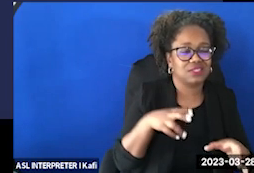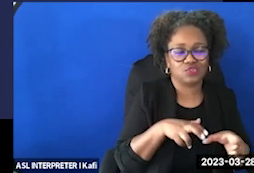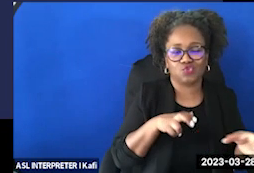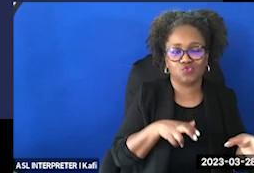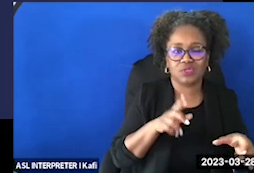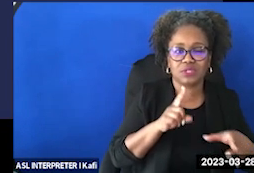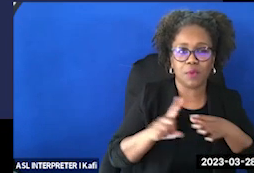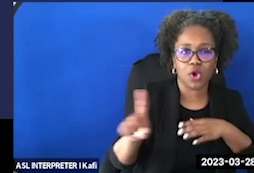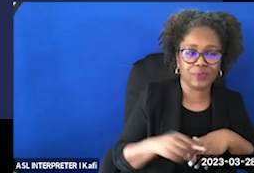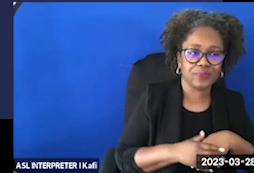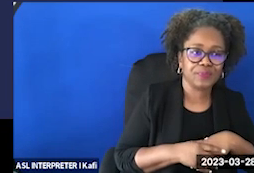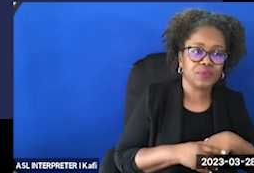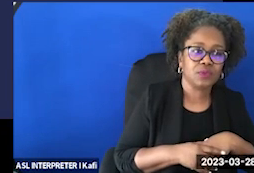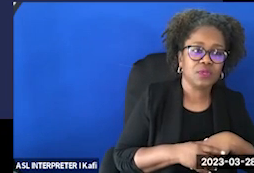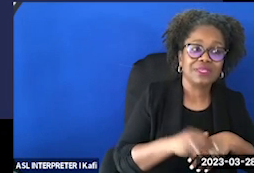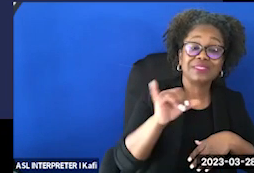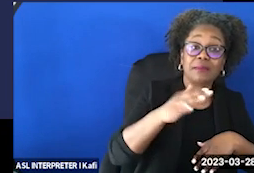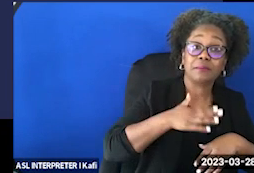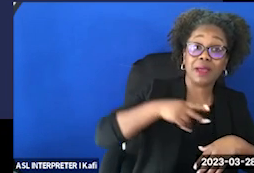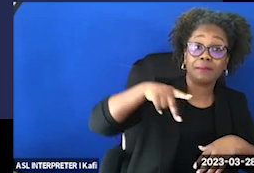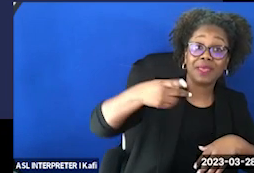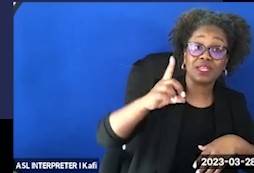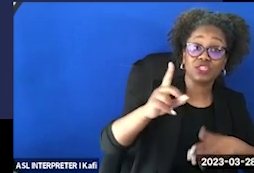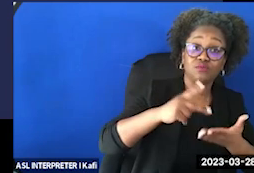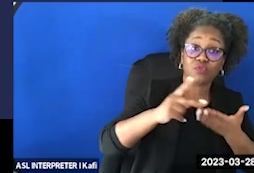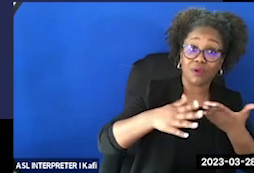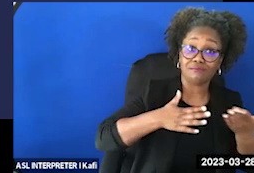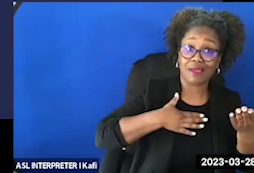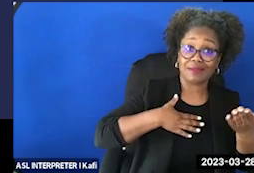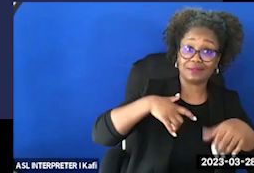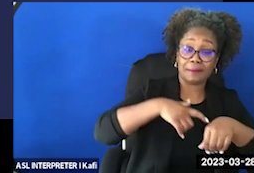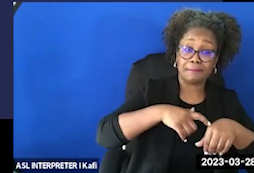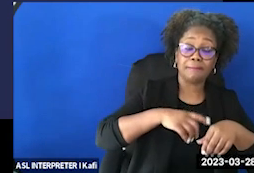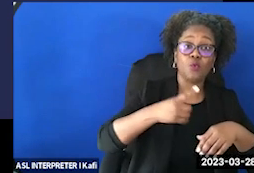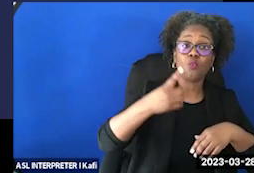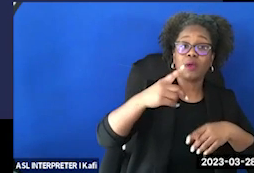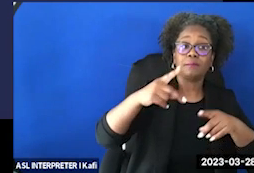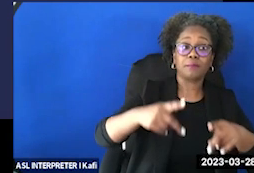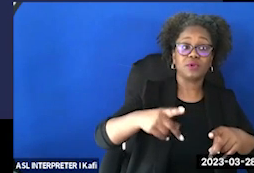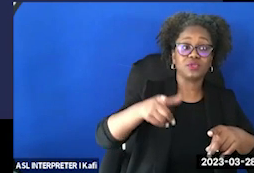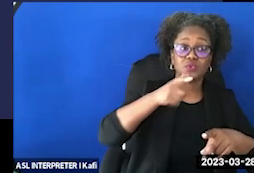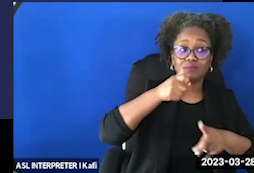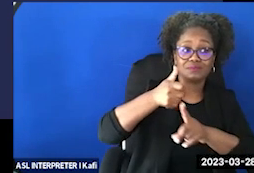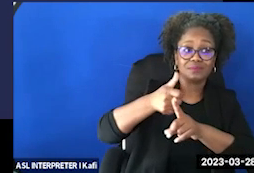Debbie Stine, Science & Technology Policy Academy: just like one person of color who came in, and he was gone within, you know, like